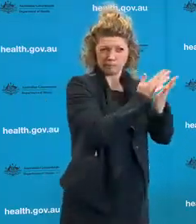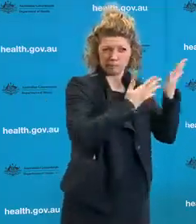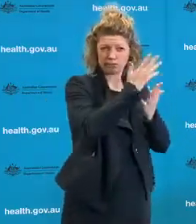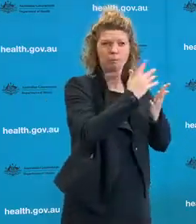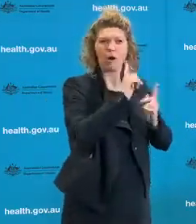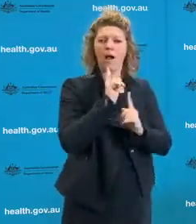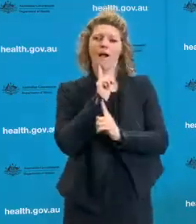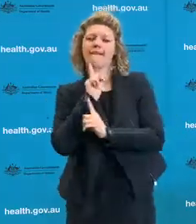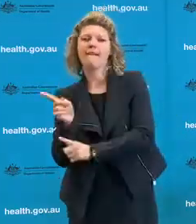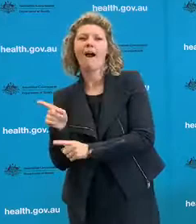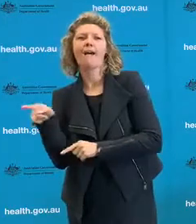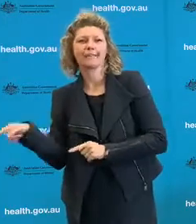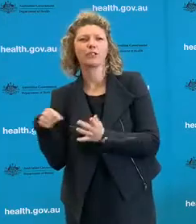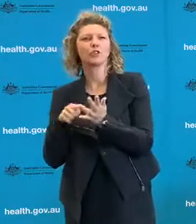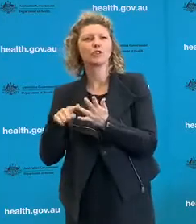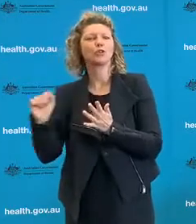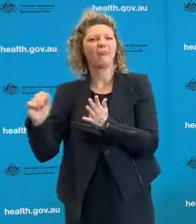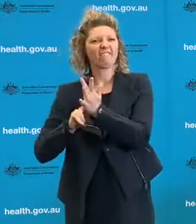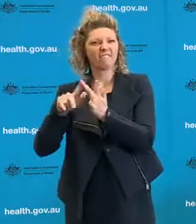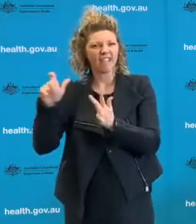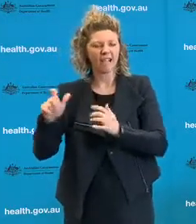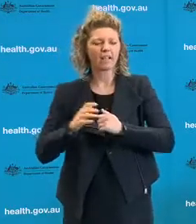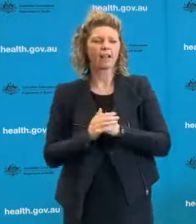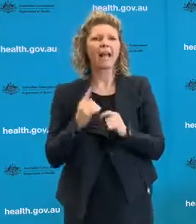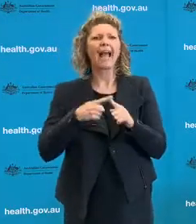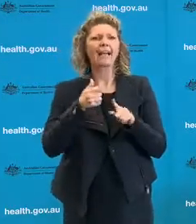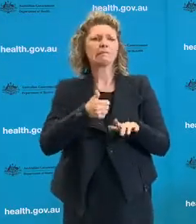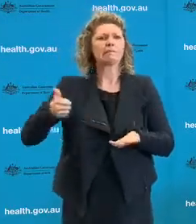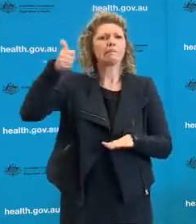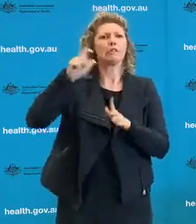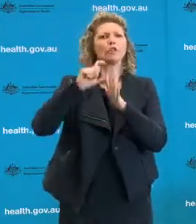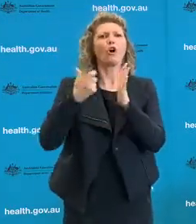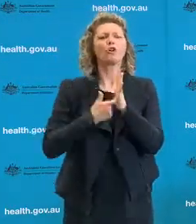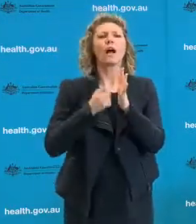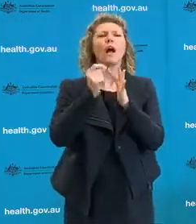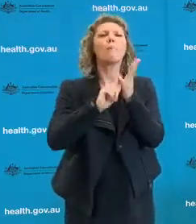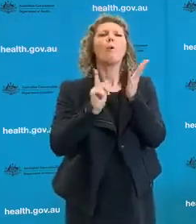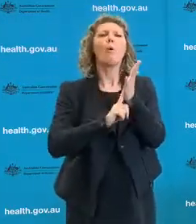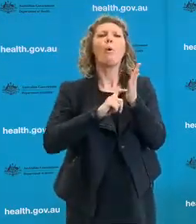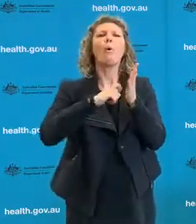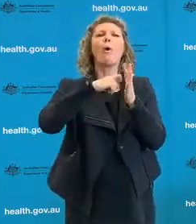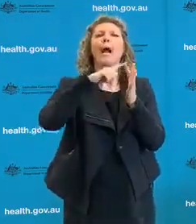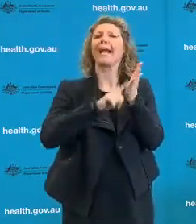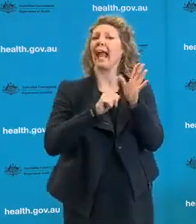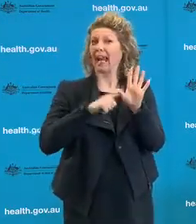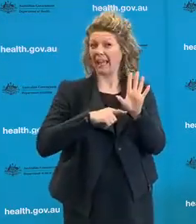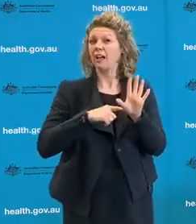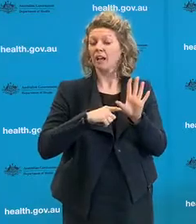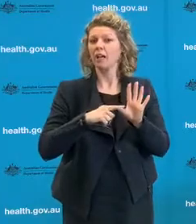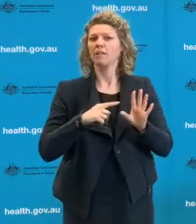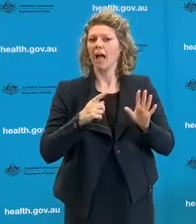Paul Kelly of course and Professor Sutton talk on a very regular basis about these sort of issues so